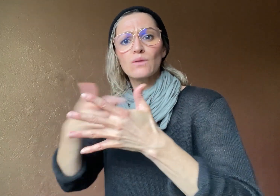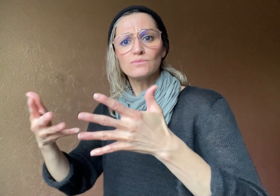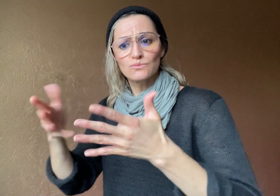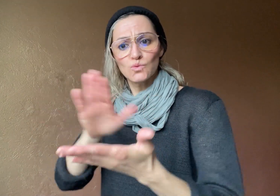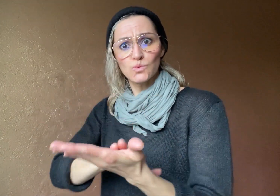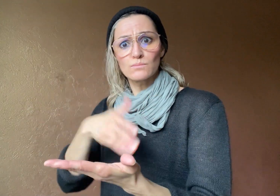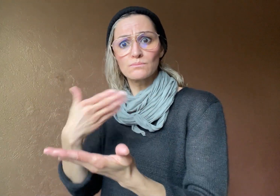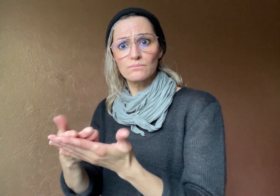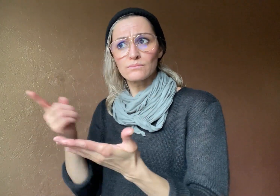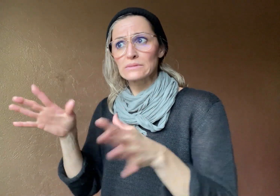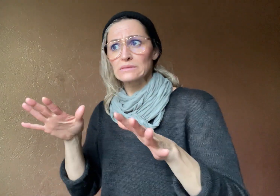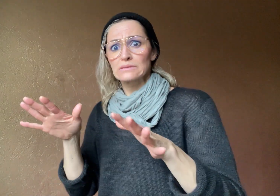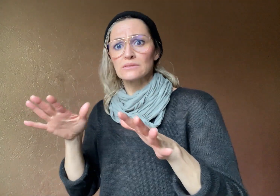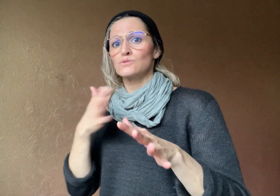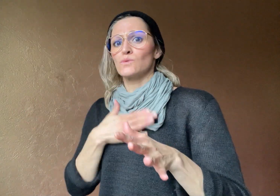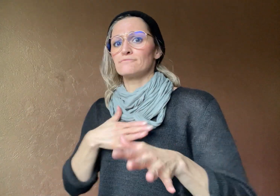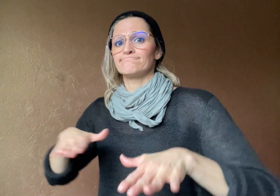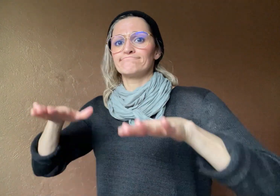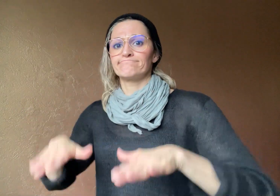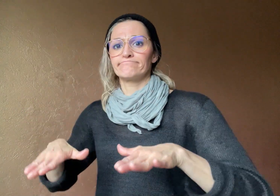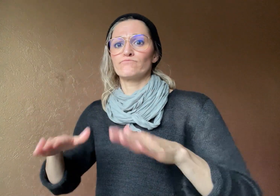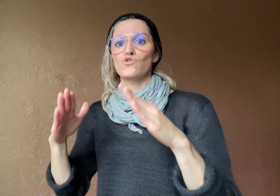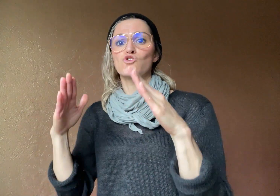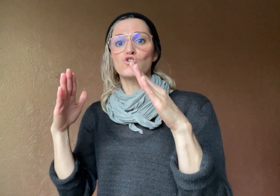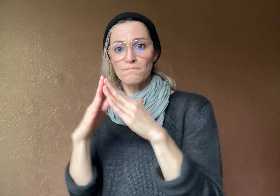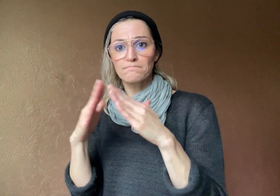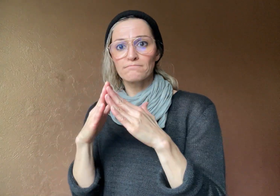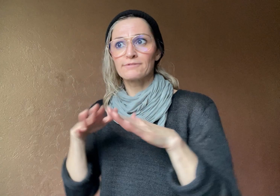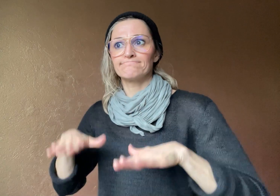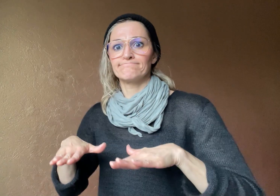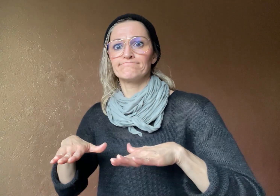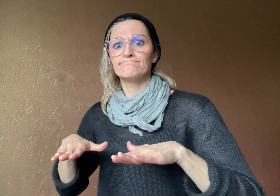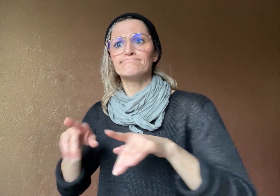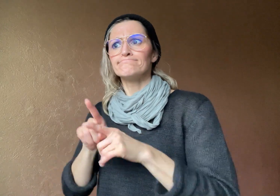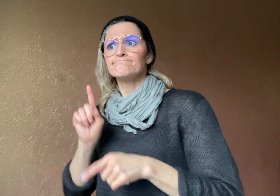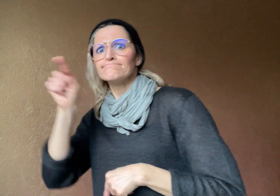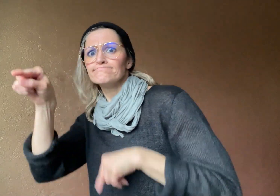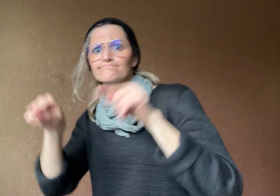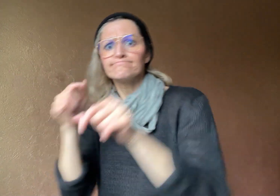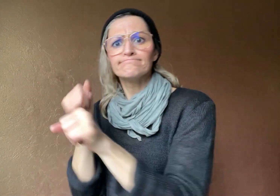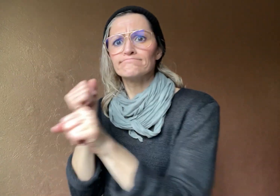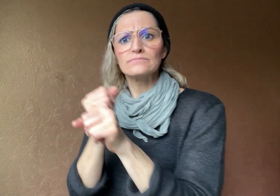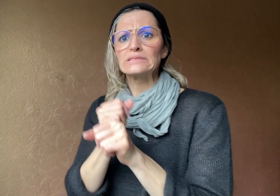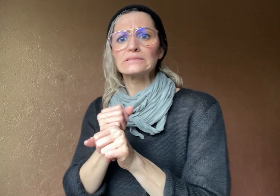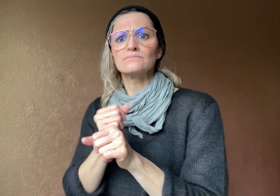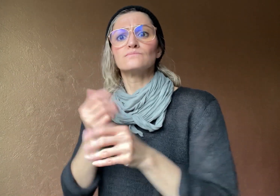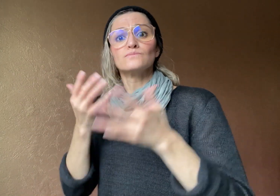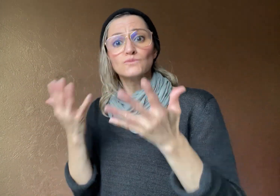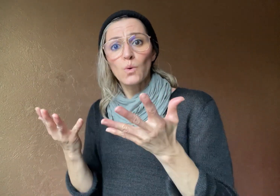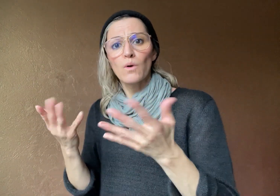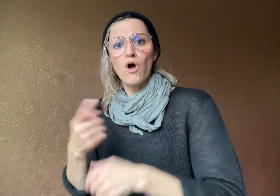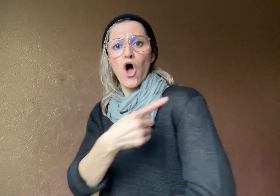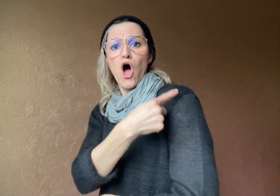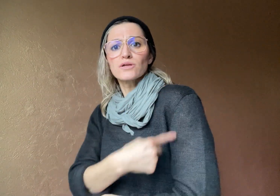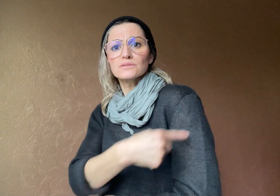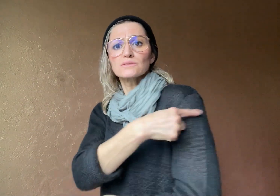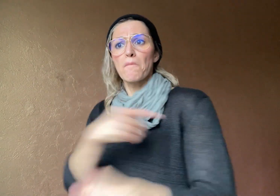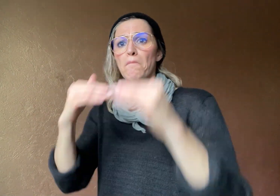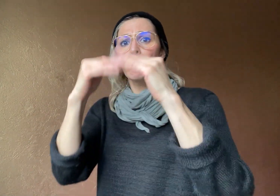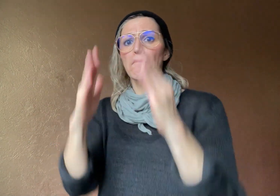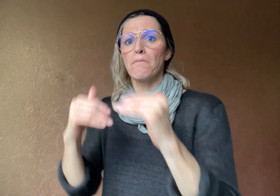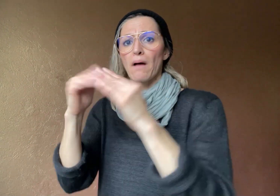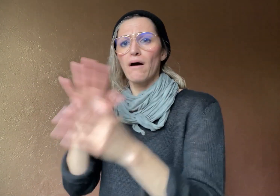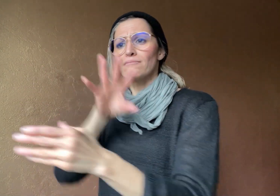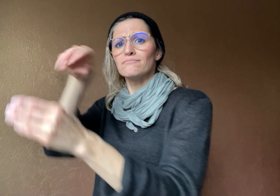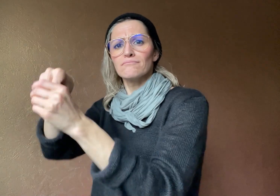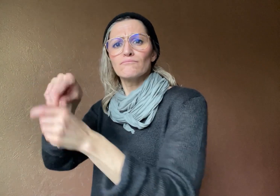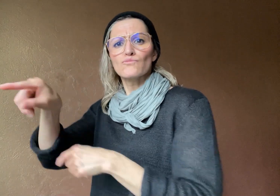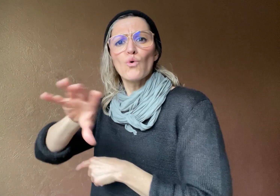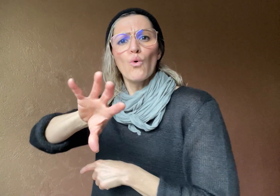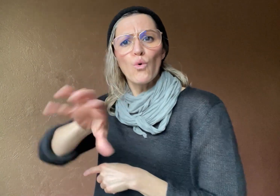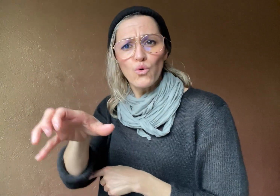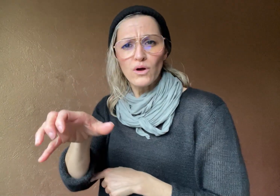many sign language interpreters chose to stay home so hospitals in